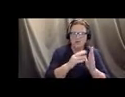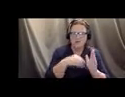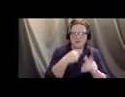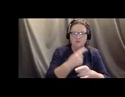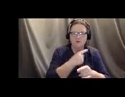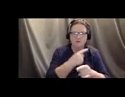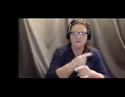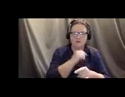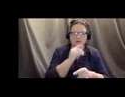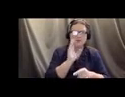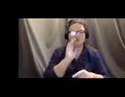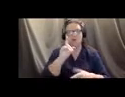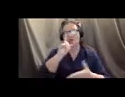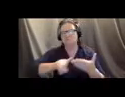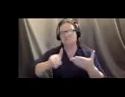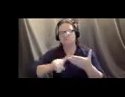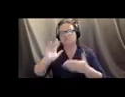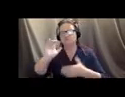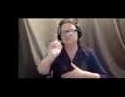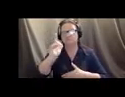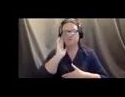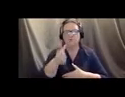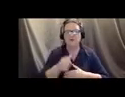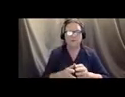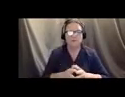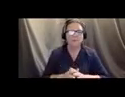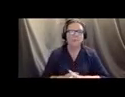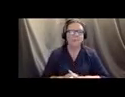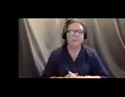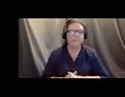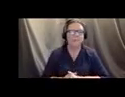I'll be checking that later.